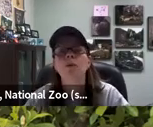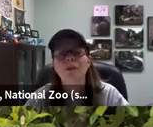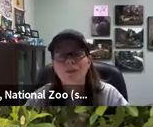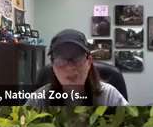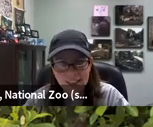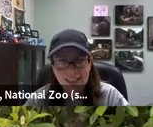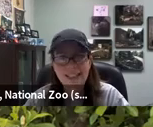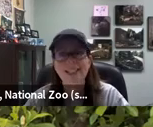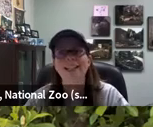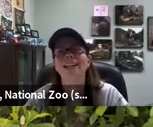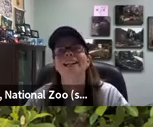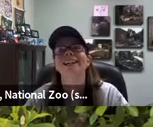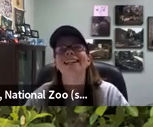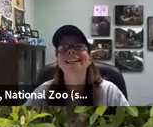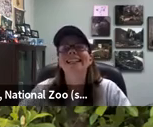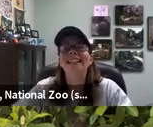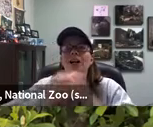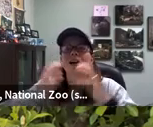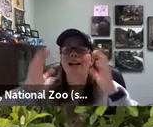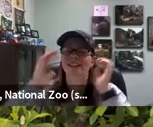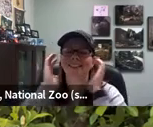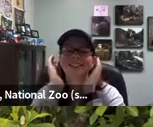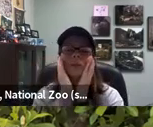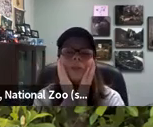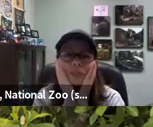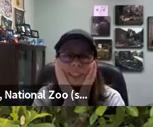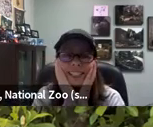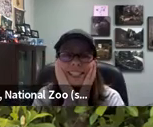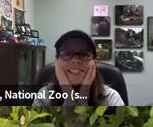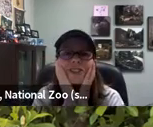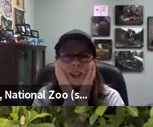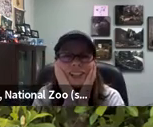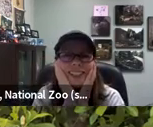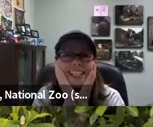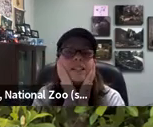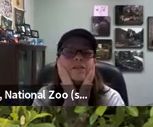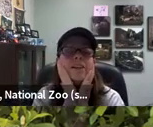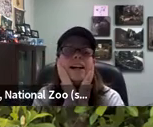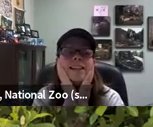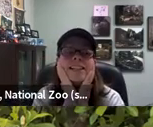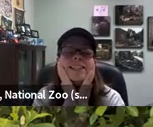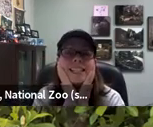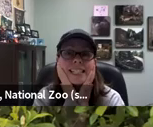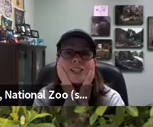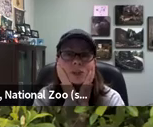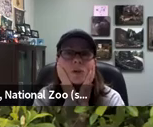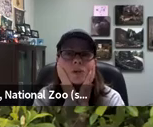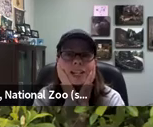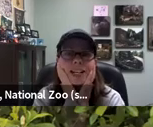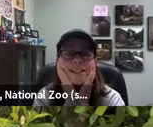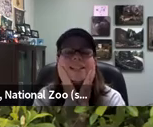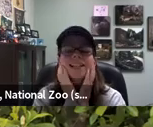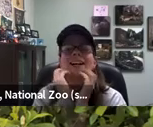We're really struggling to find things that the deer